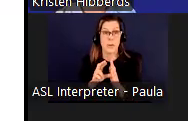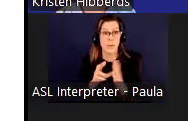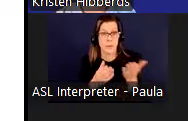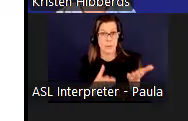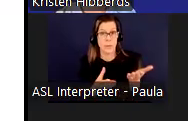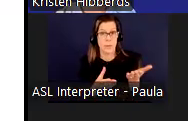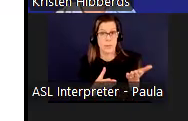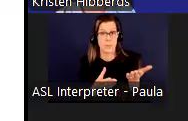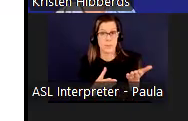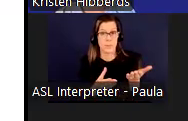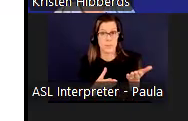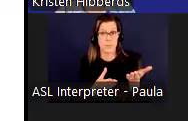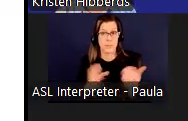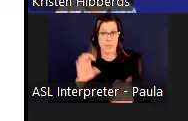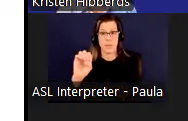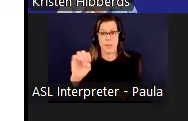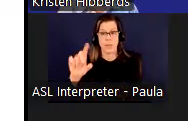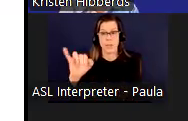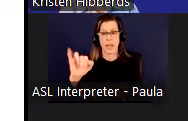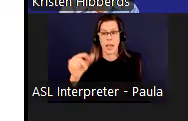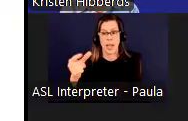eligibility 0015.